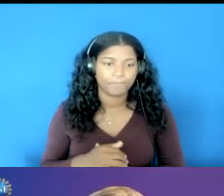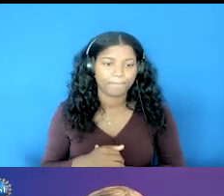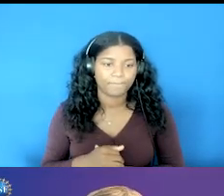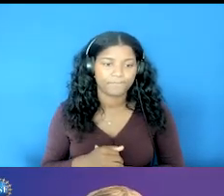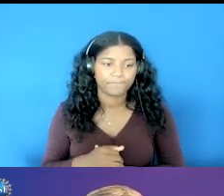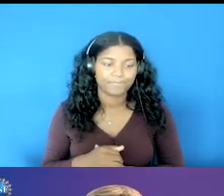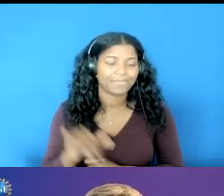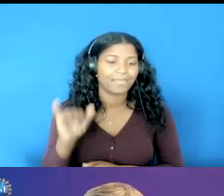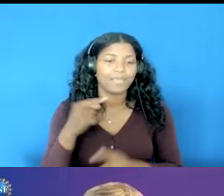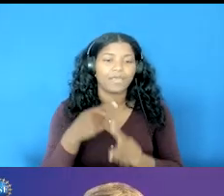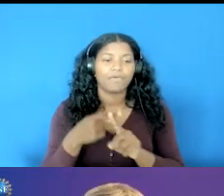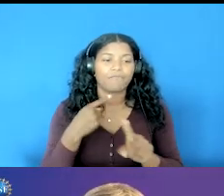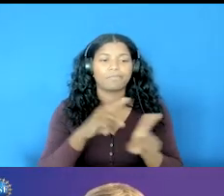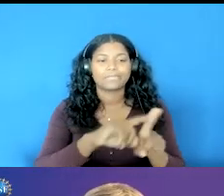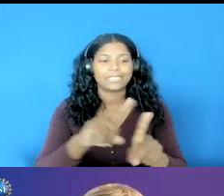to ecological and geological perspectives.